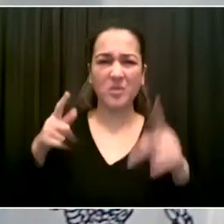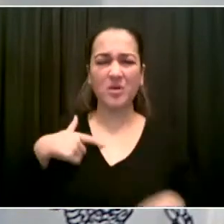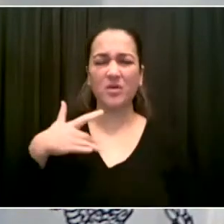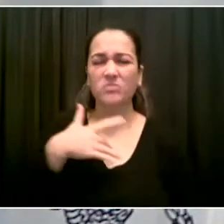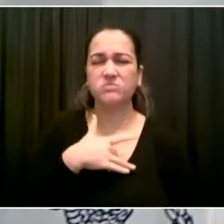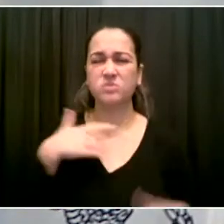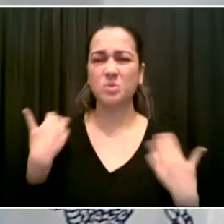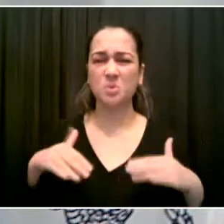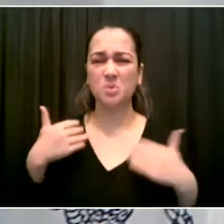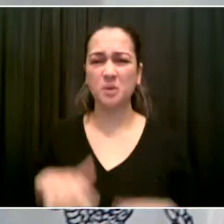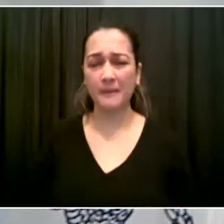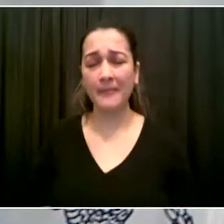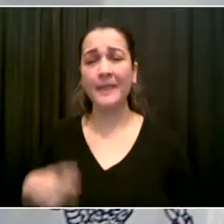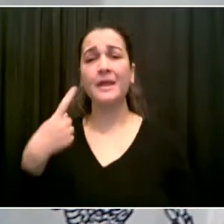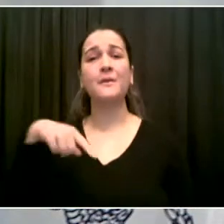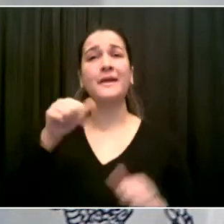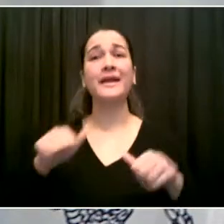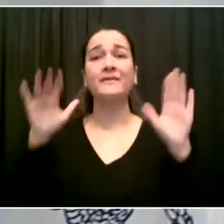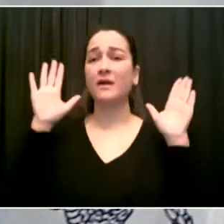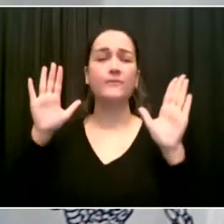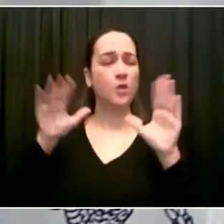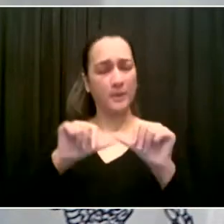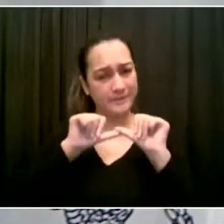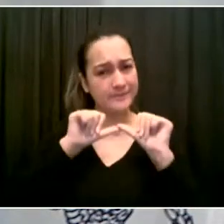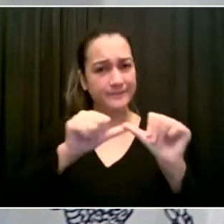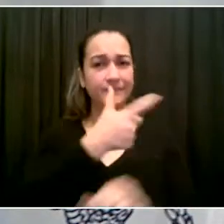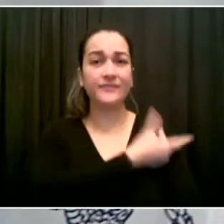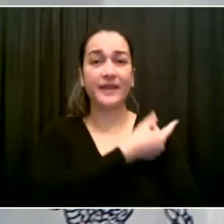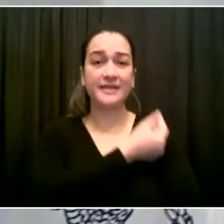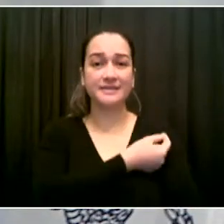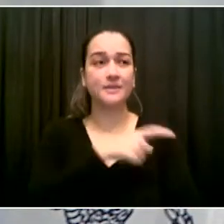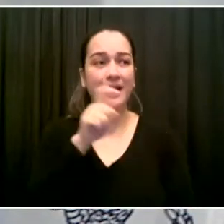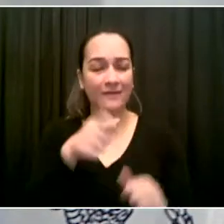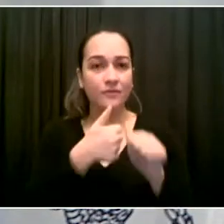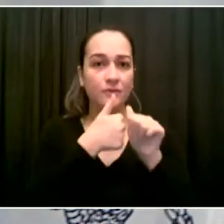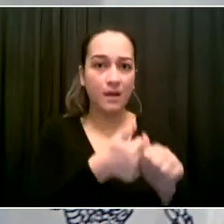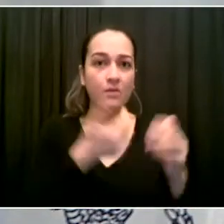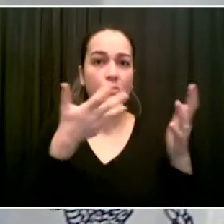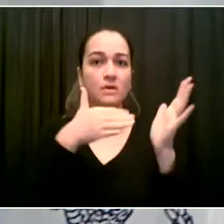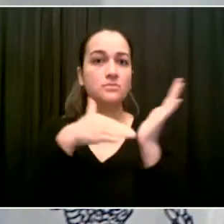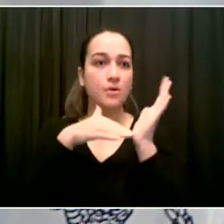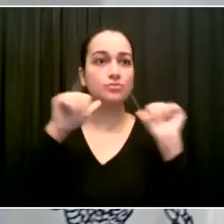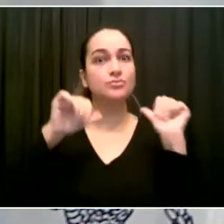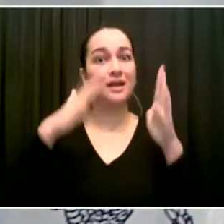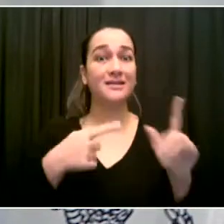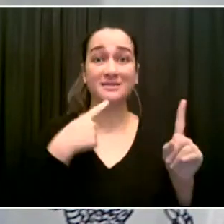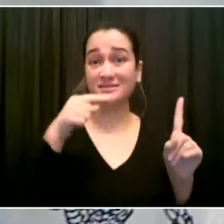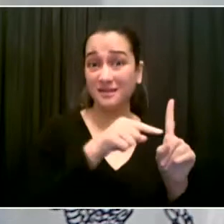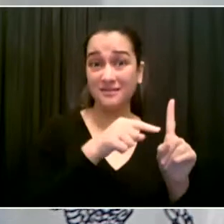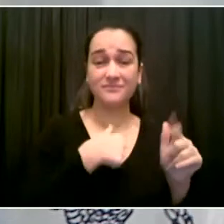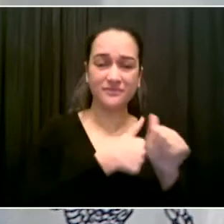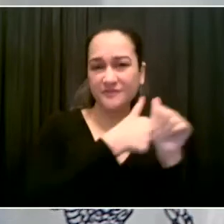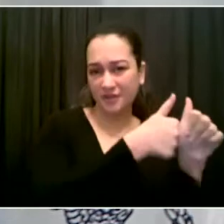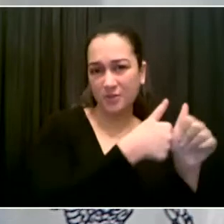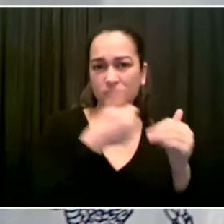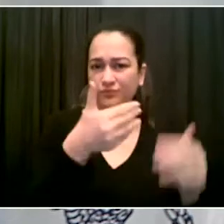POINT ON. WE WANT TO MAKE SURE WE HAVE THE SMART GUIDANCE